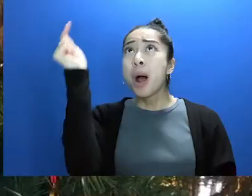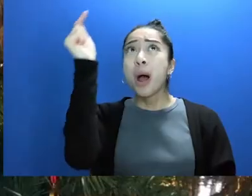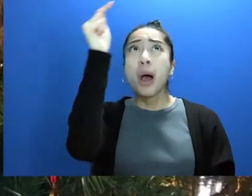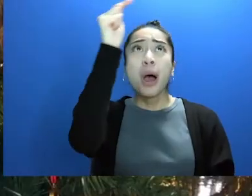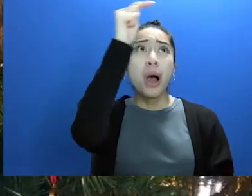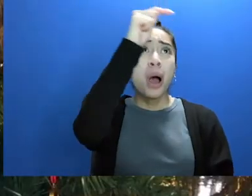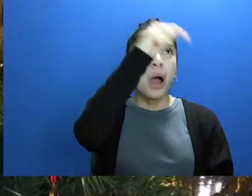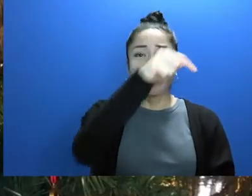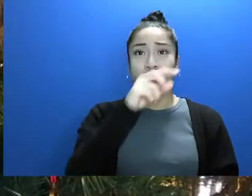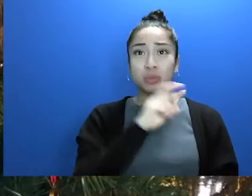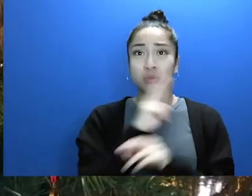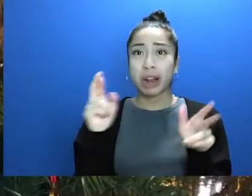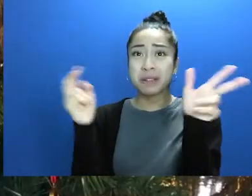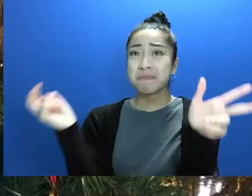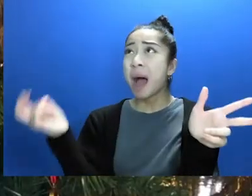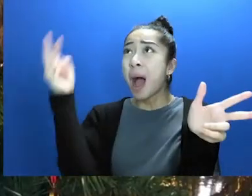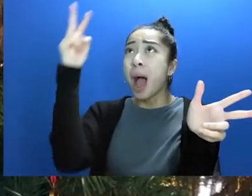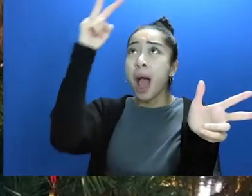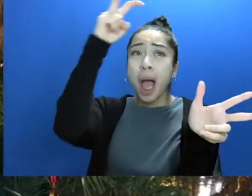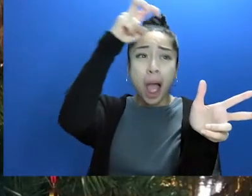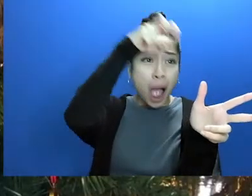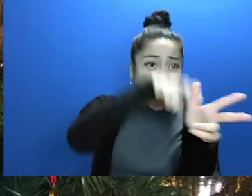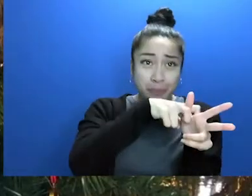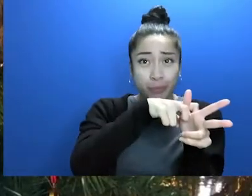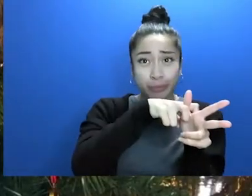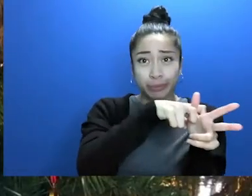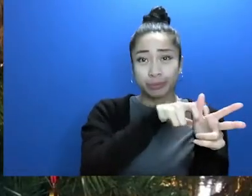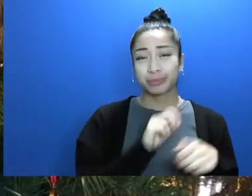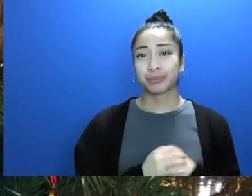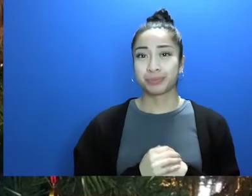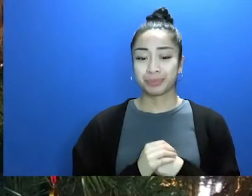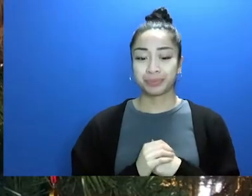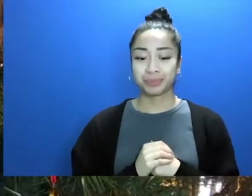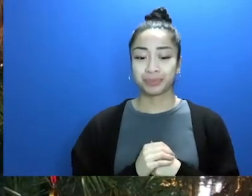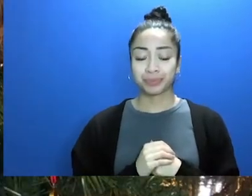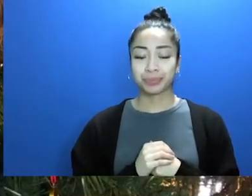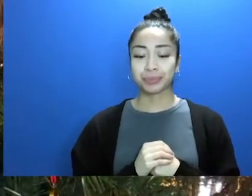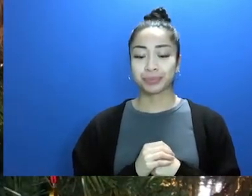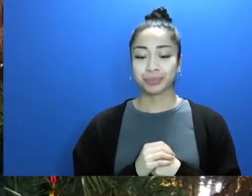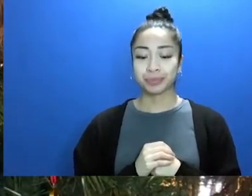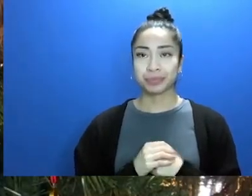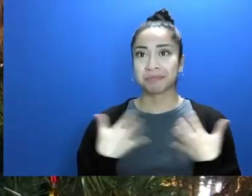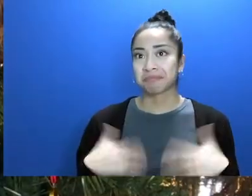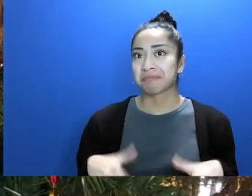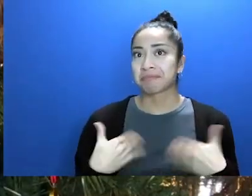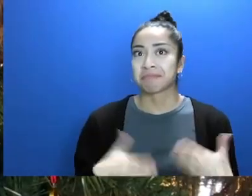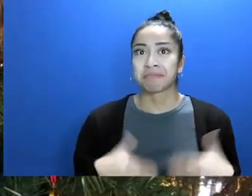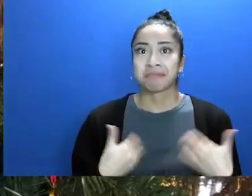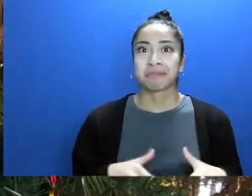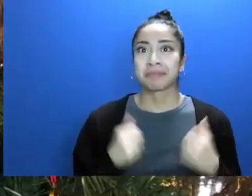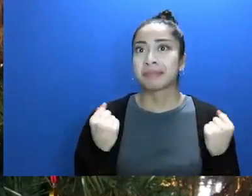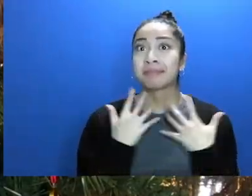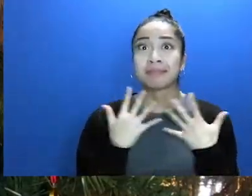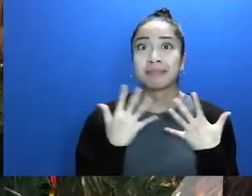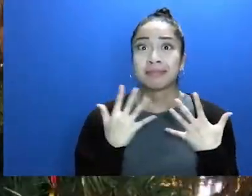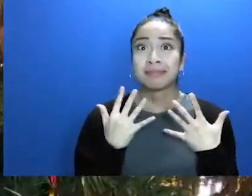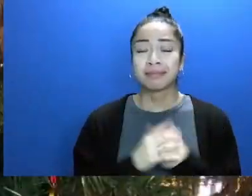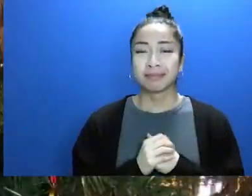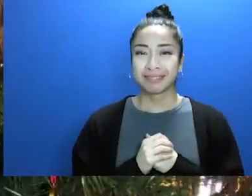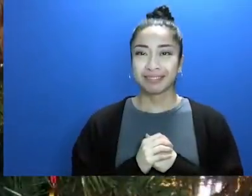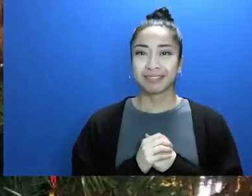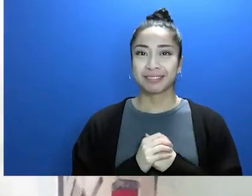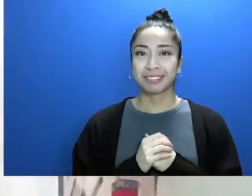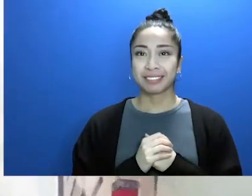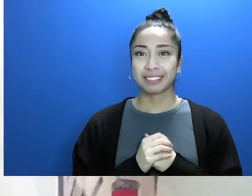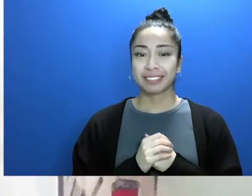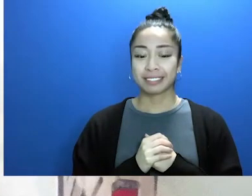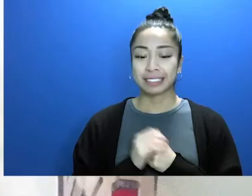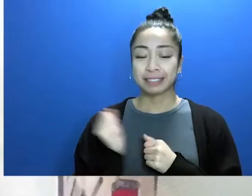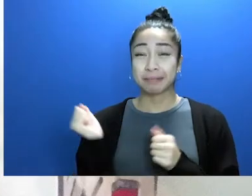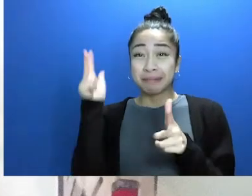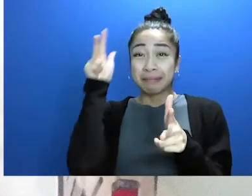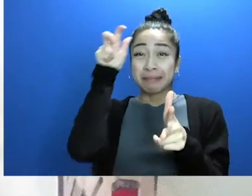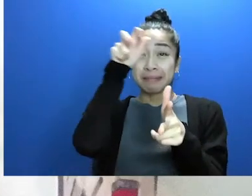gonna jump on the back of the big yellow car oh goodness me as they zoomed through new york